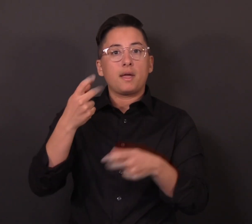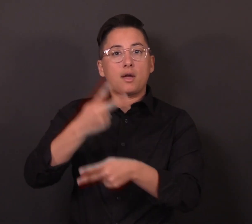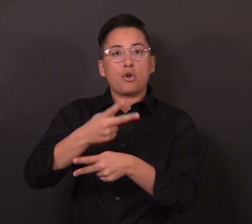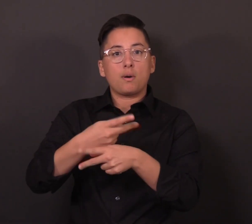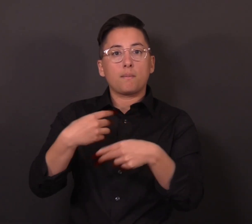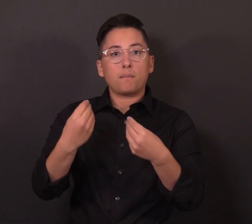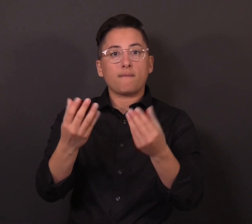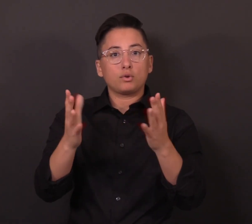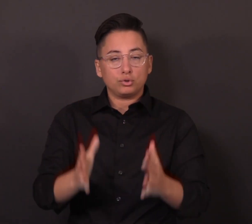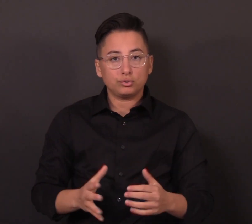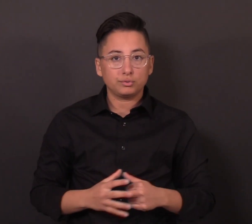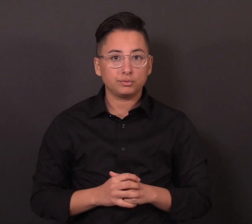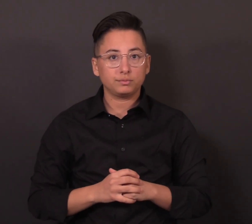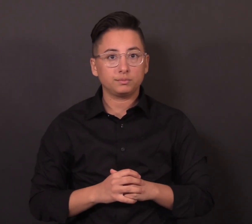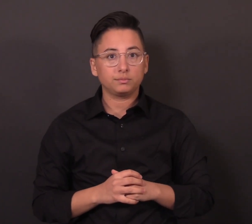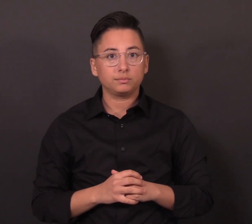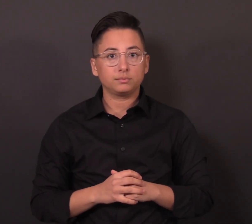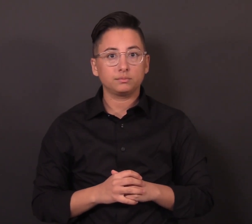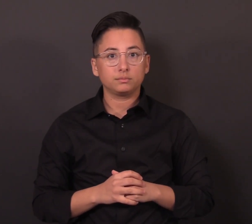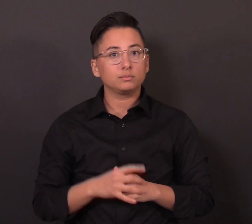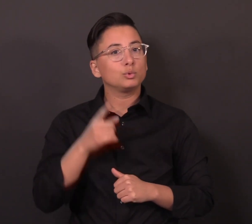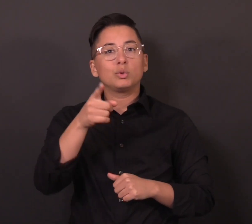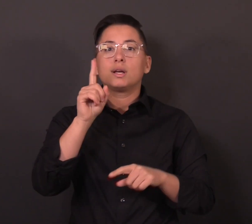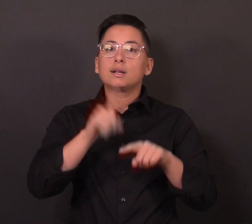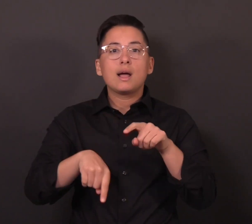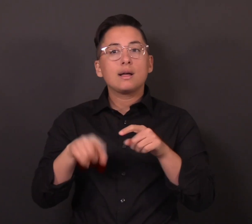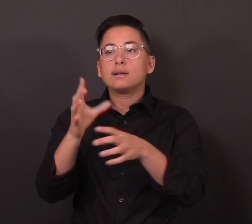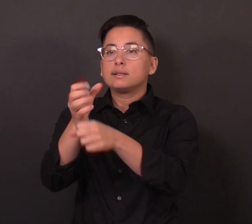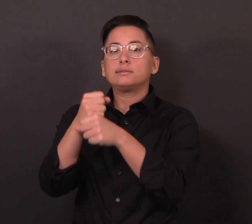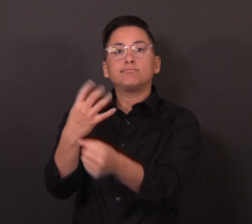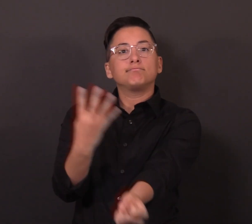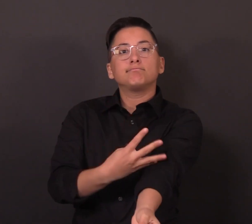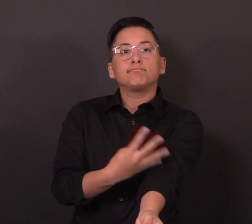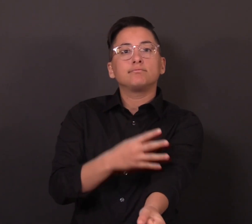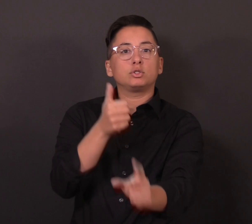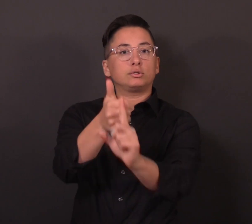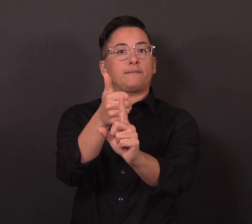care provider – you cannot receive monoclonal antibodies on your own.